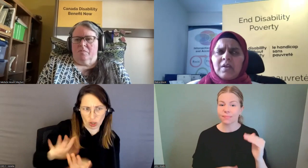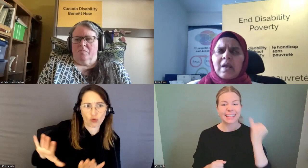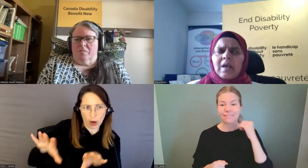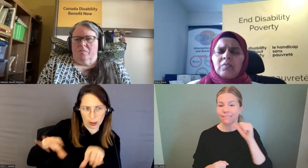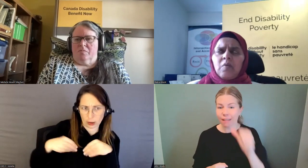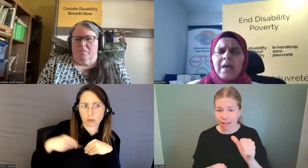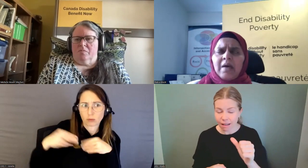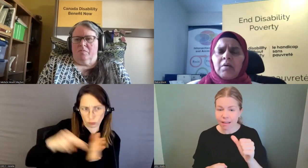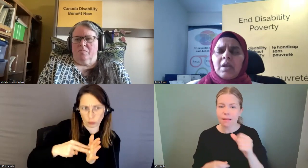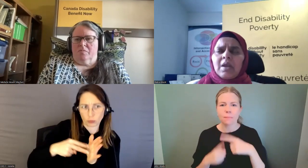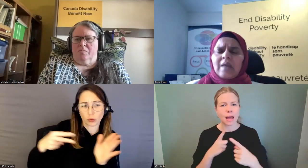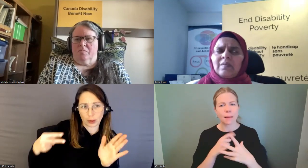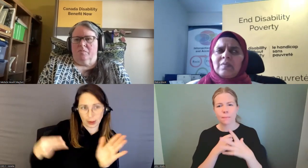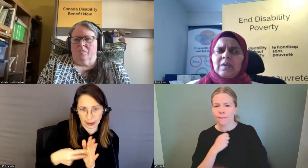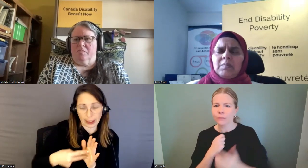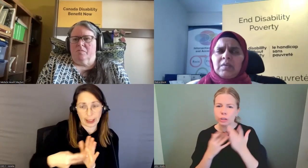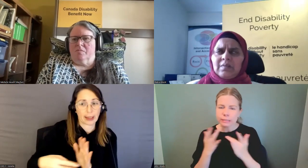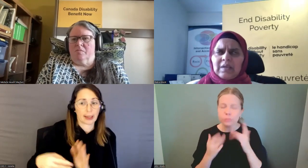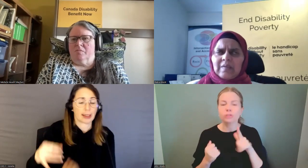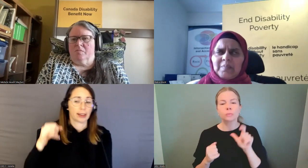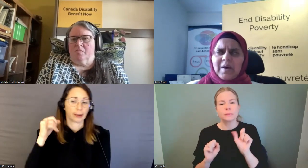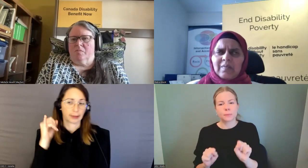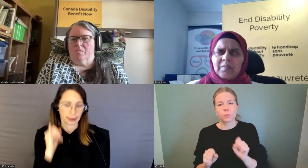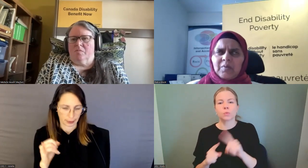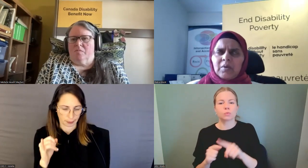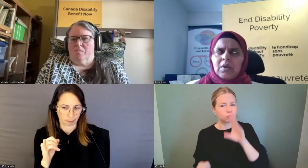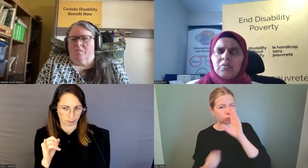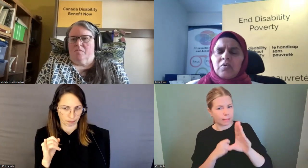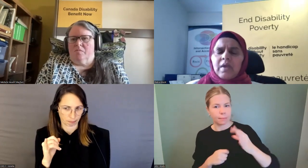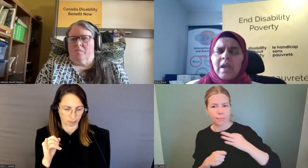AS WELL AS SEAMLESSLY AS POSSIBLE.